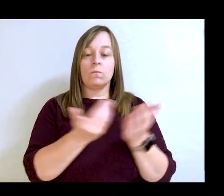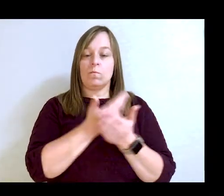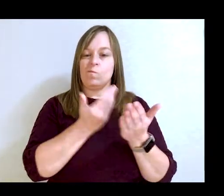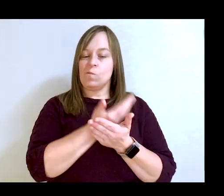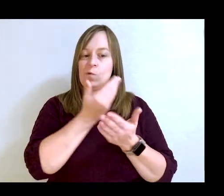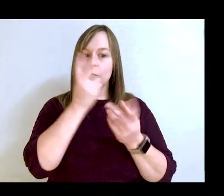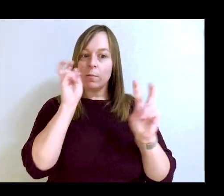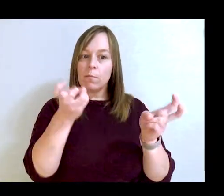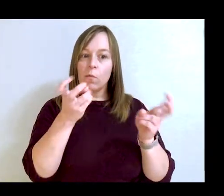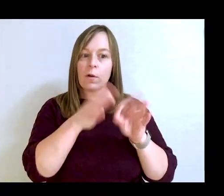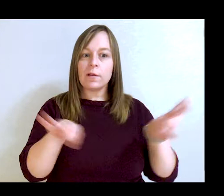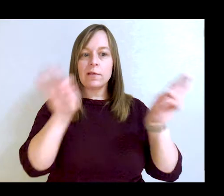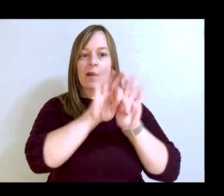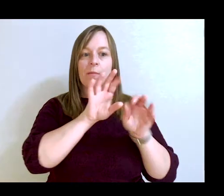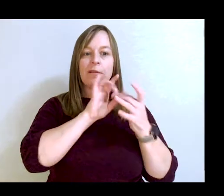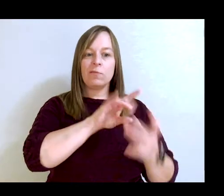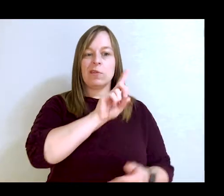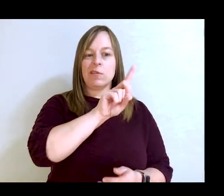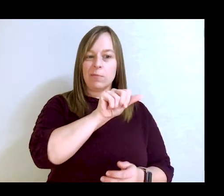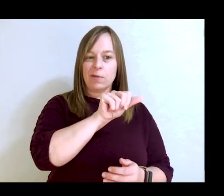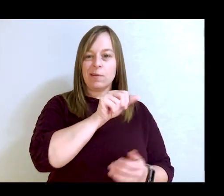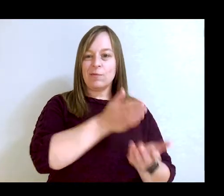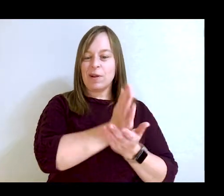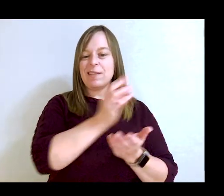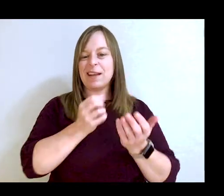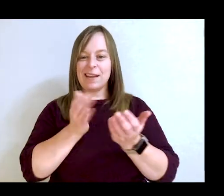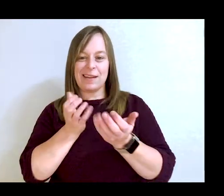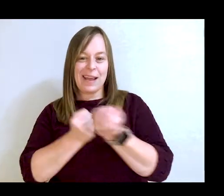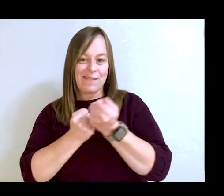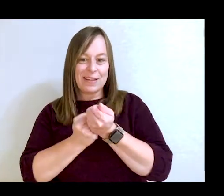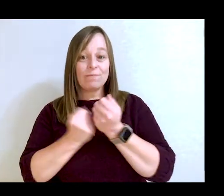most relevant topics regarding disability rights and advocacy.